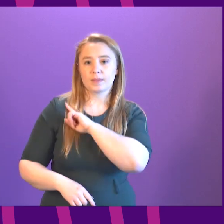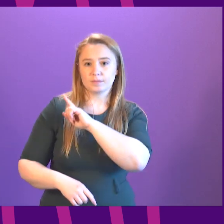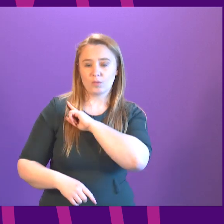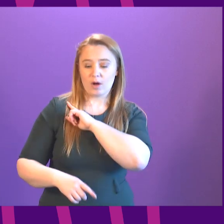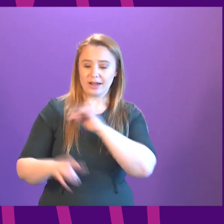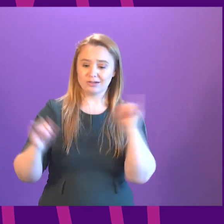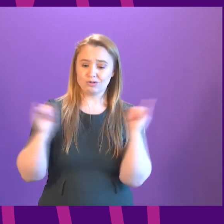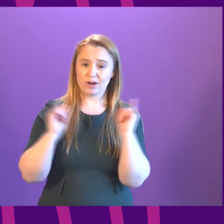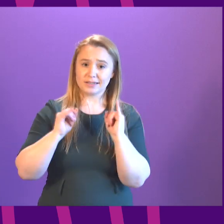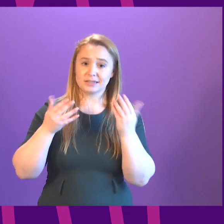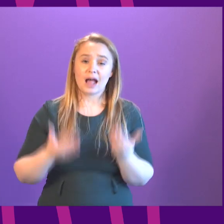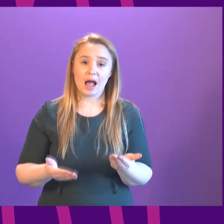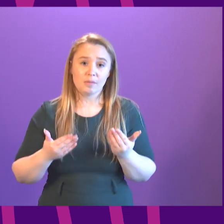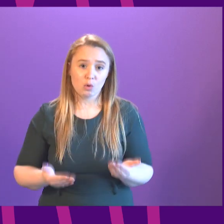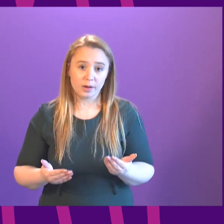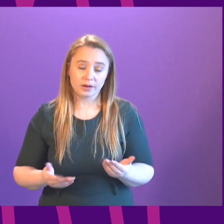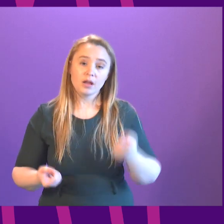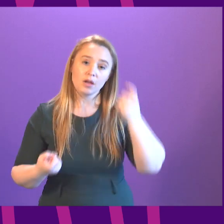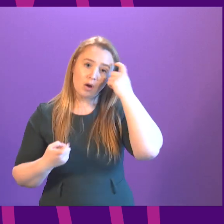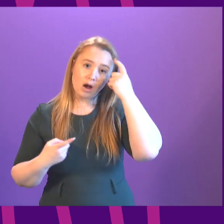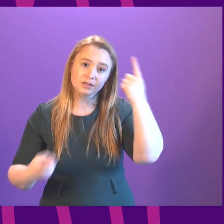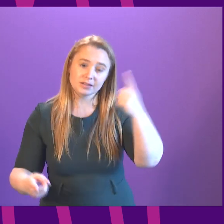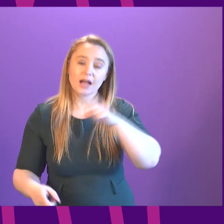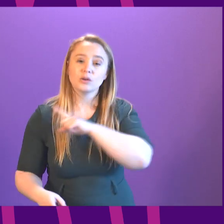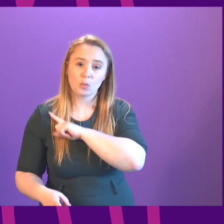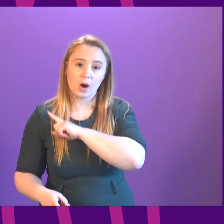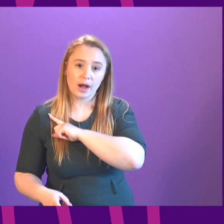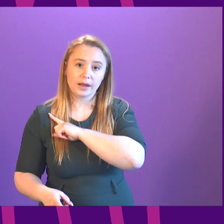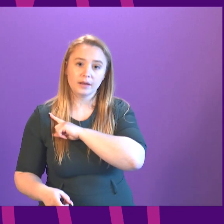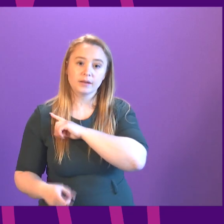crisis. I think that we all understand the necessity of that. What is, I think, less